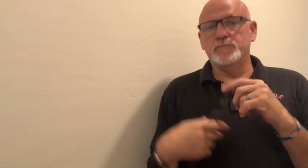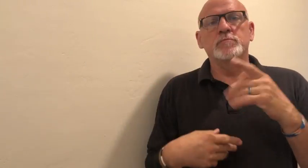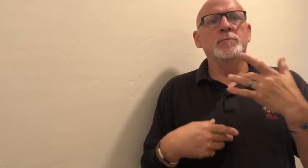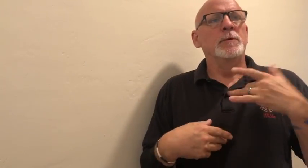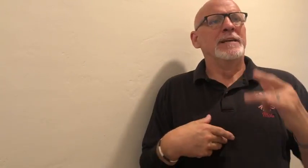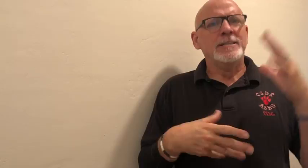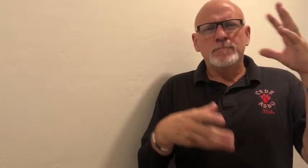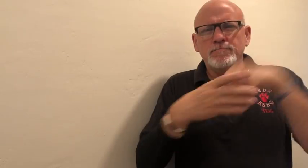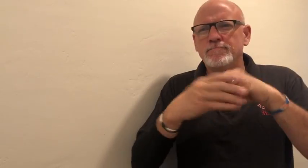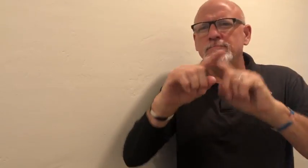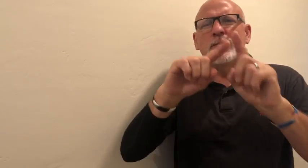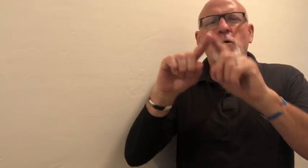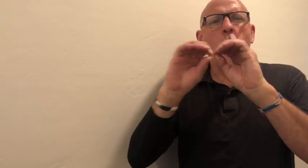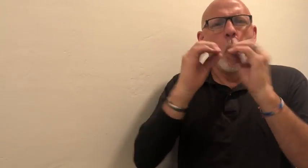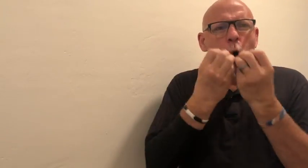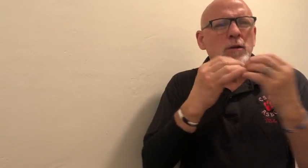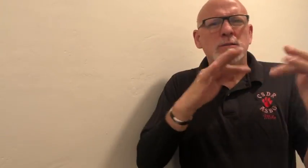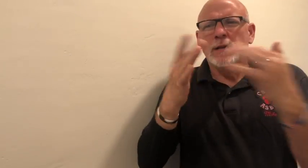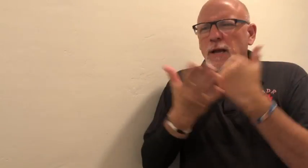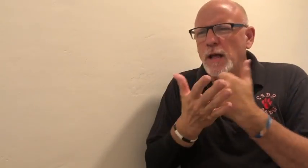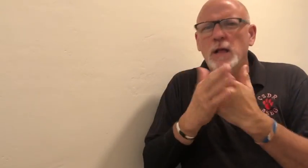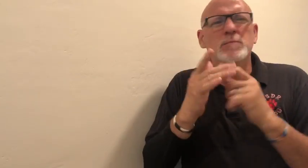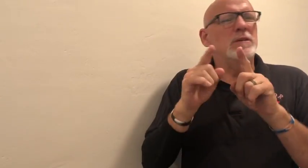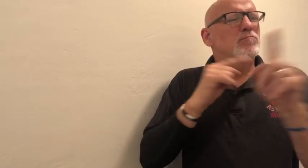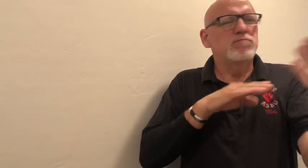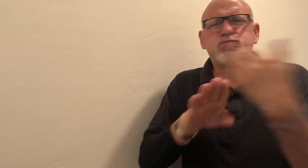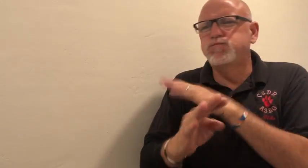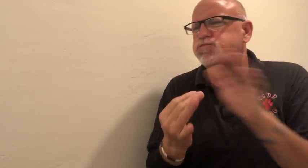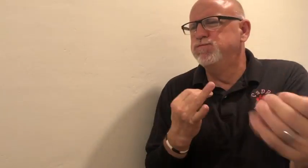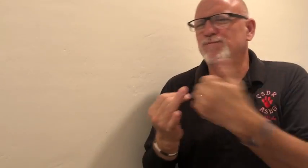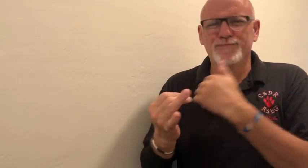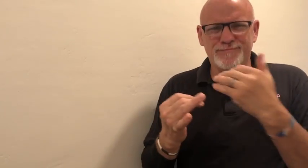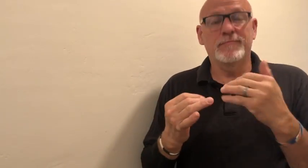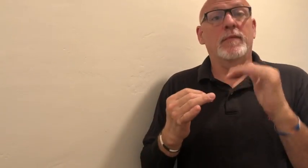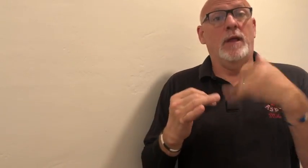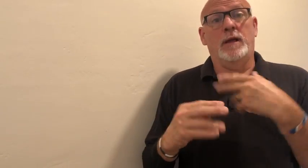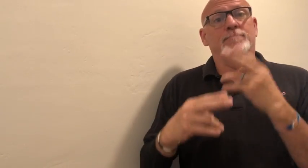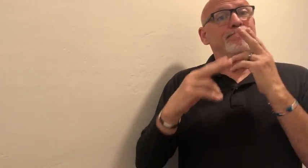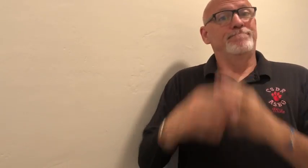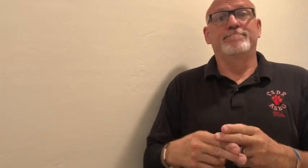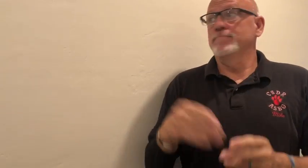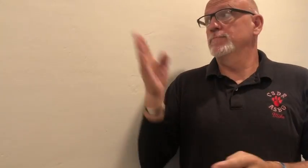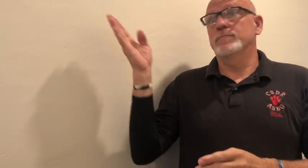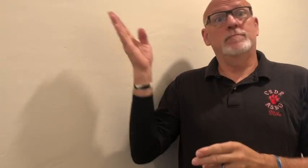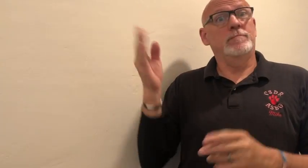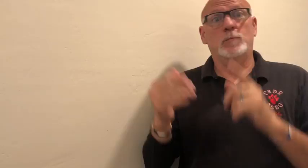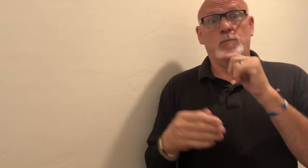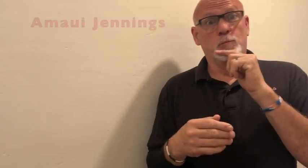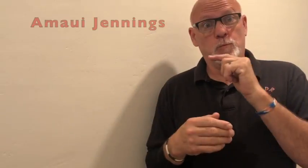first of all, there's been two that are more often than not